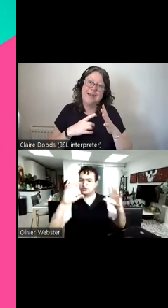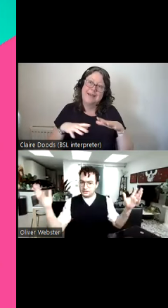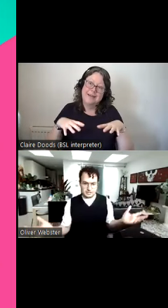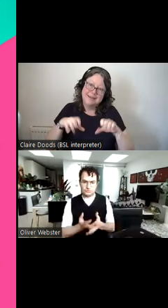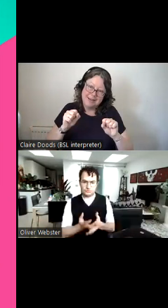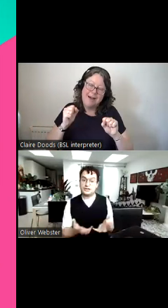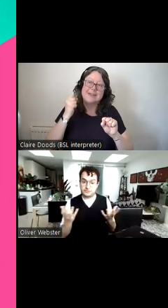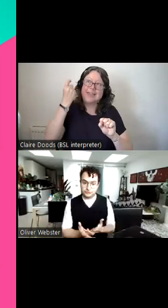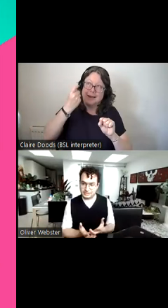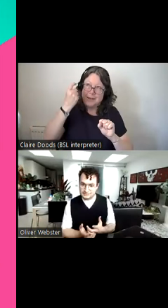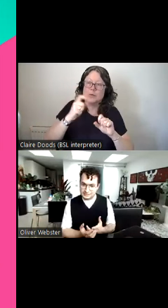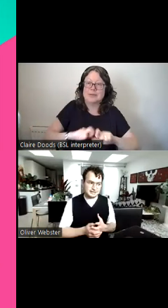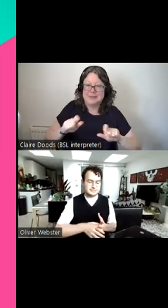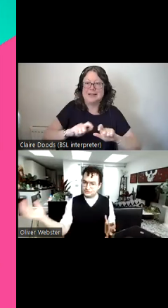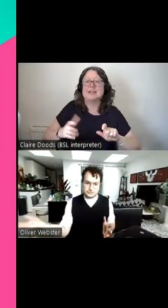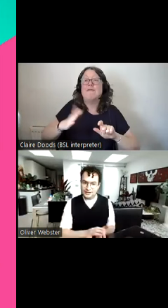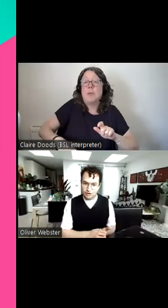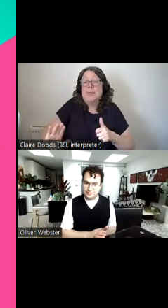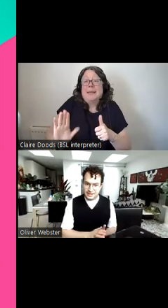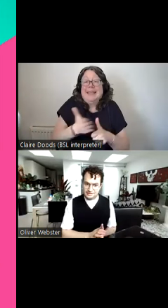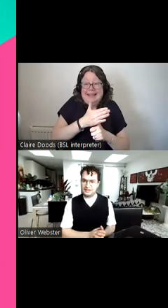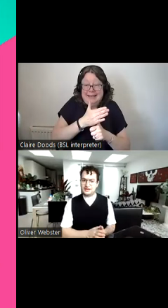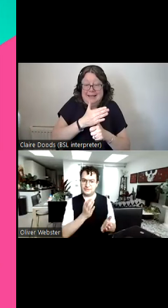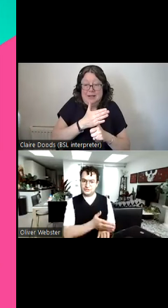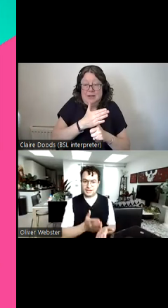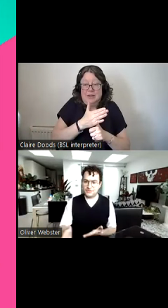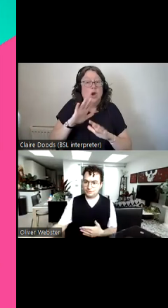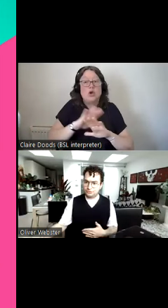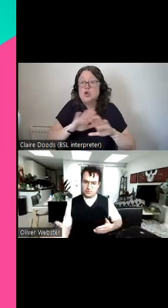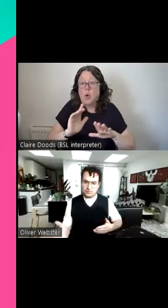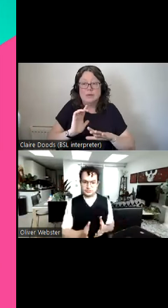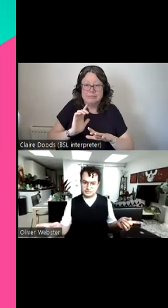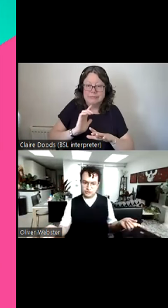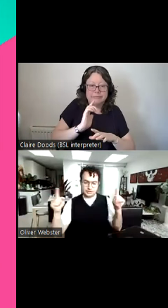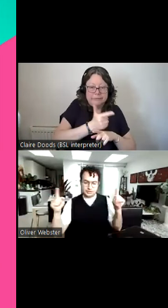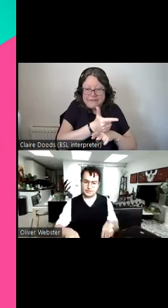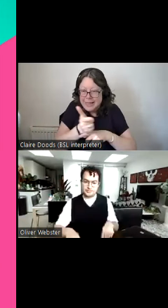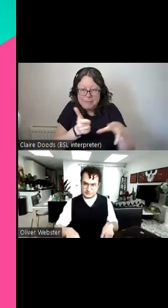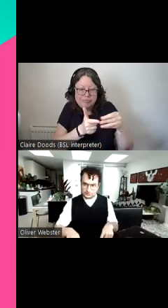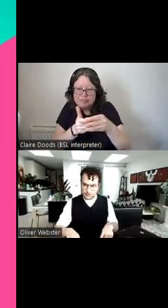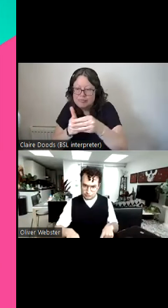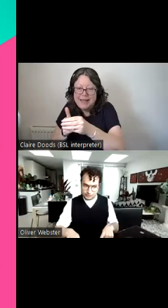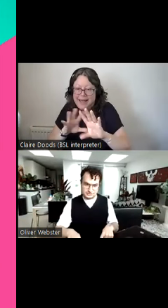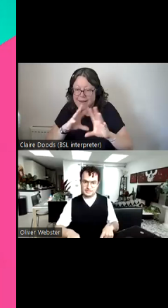your creation process. Don't just add it on at the end. Make sure that everyone throughout the process knows there's going to be subtitles on this.